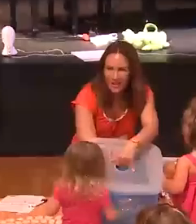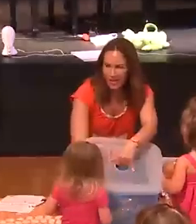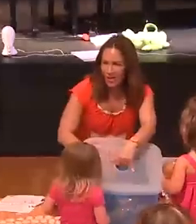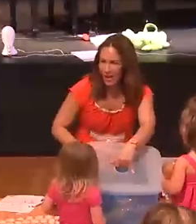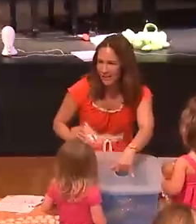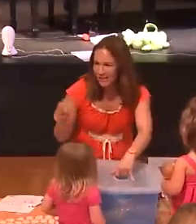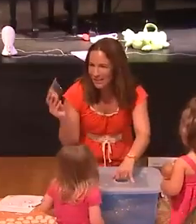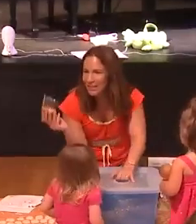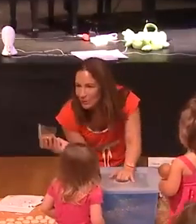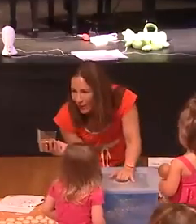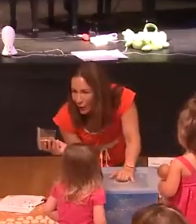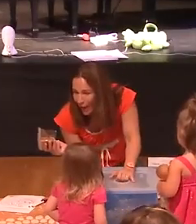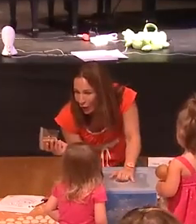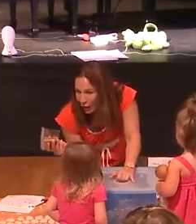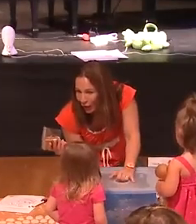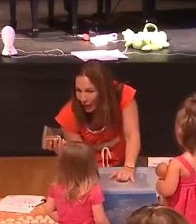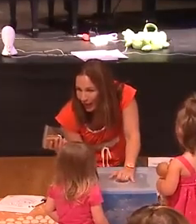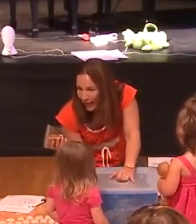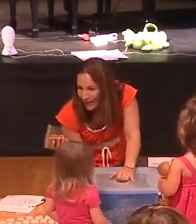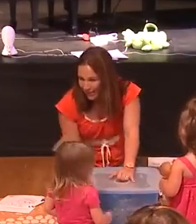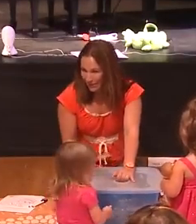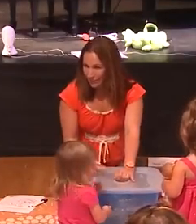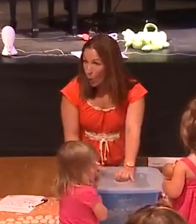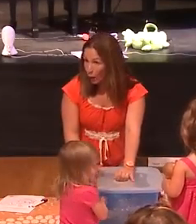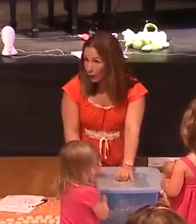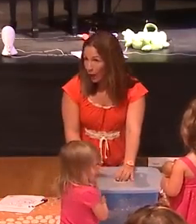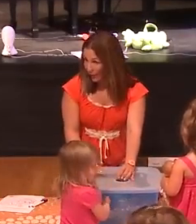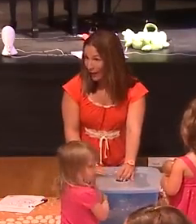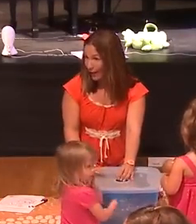Very nice! Very nice. All kinds of things. Can you sign CRACKER? He's signing MORE I think.